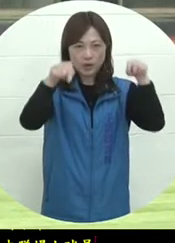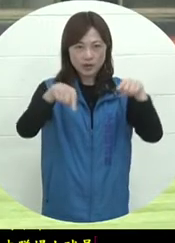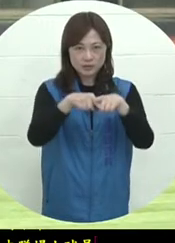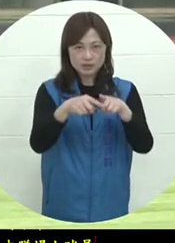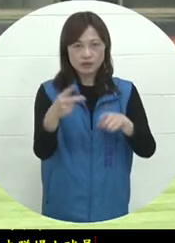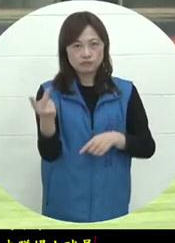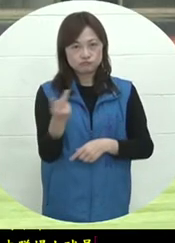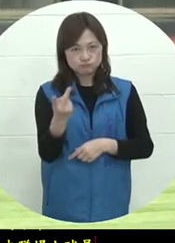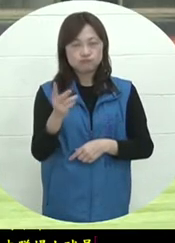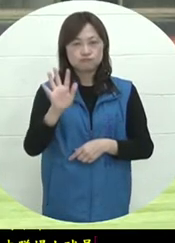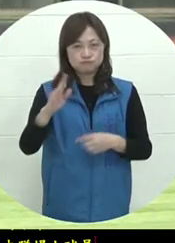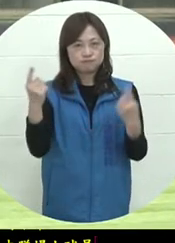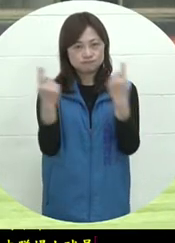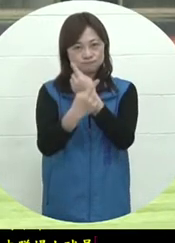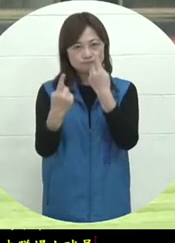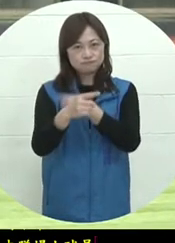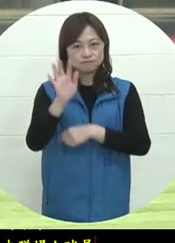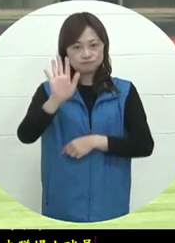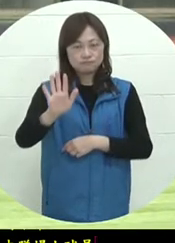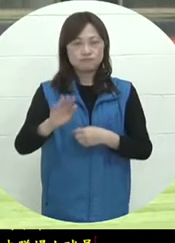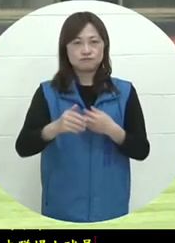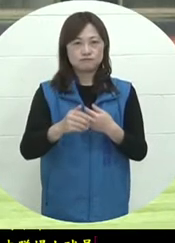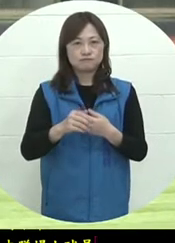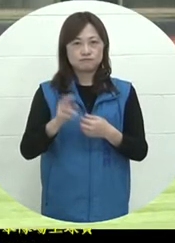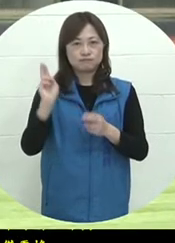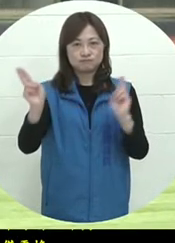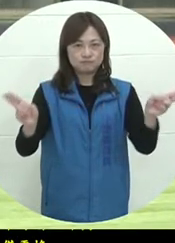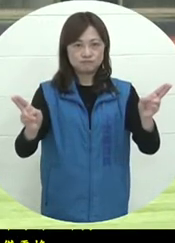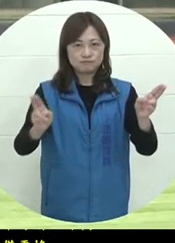Come to this. I came here to defend the left and right sides respectively.